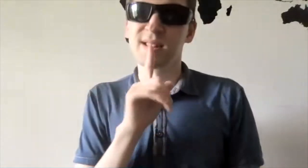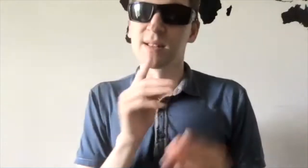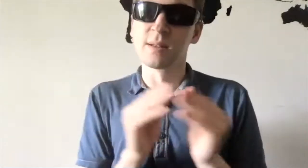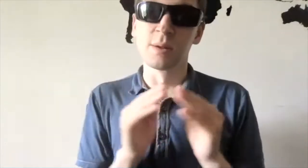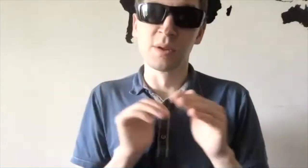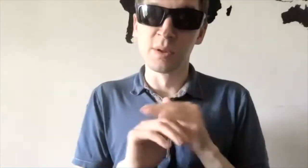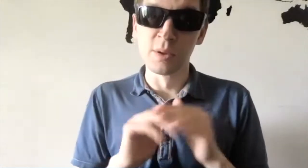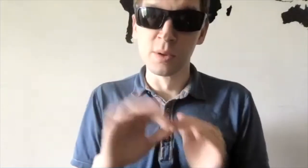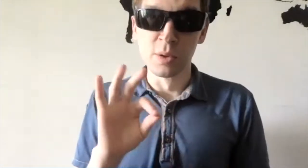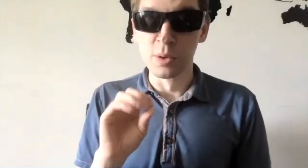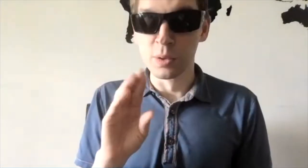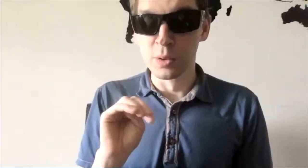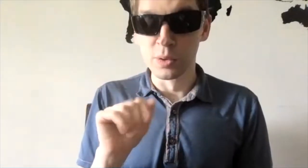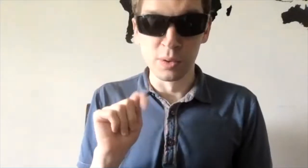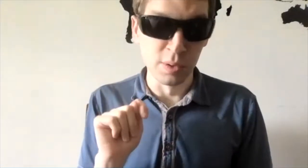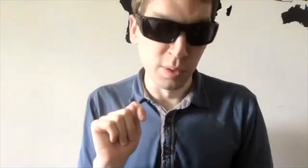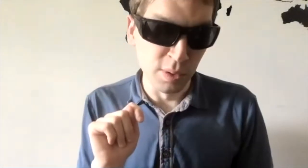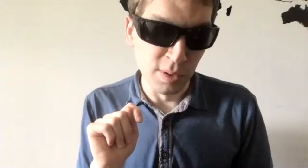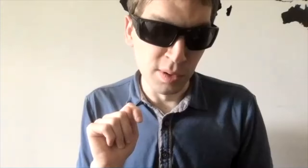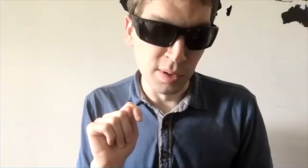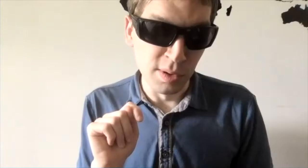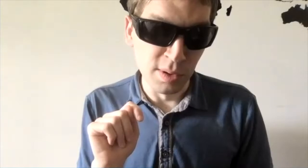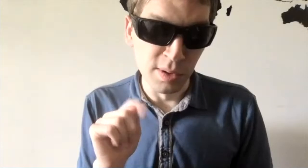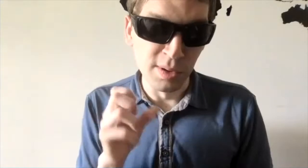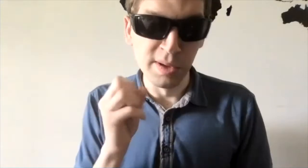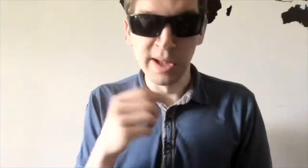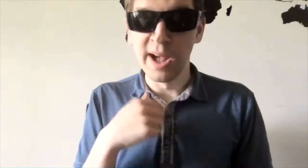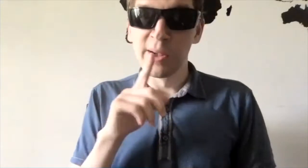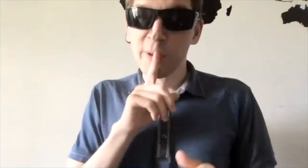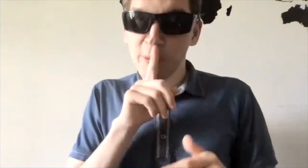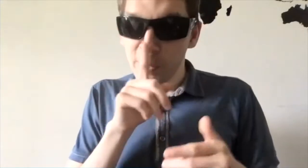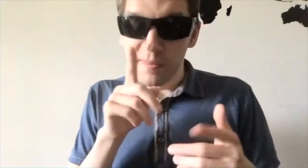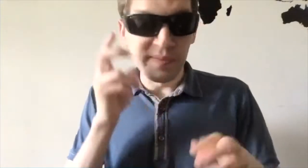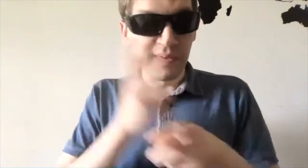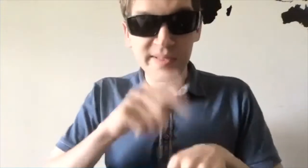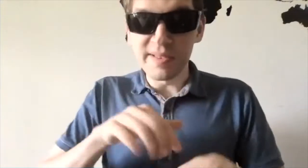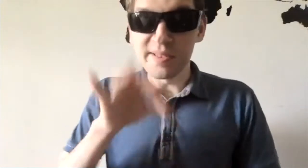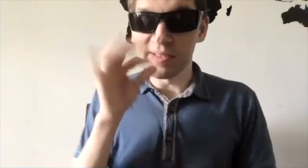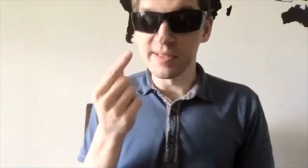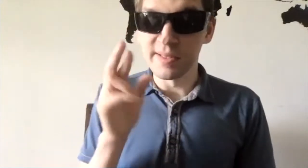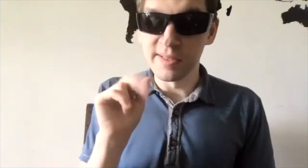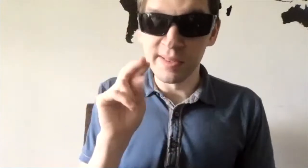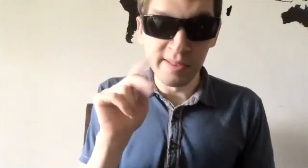look for the information and get out there. Try to grasp what you need and